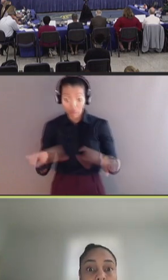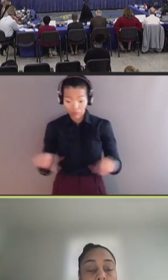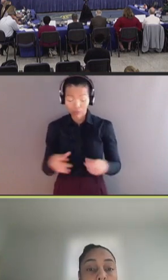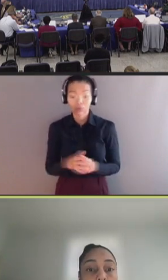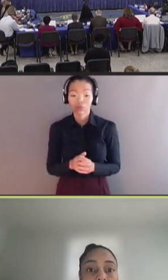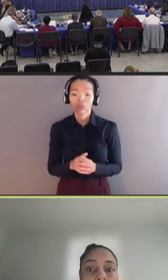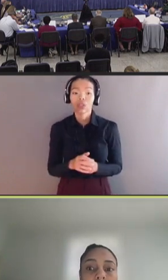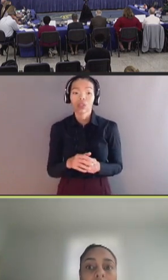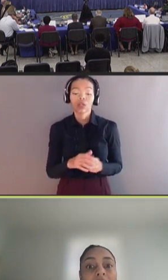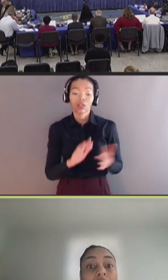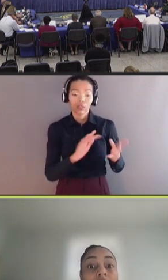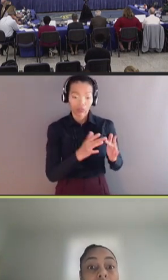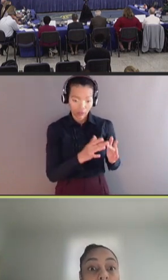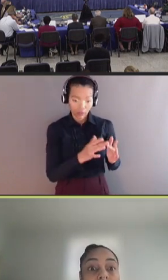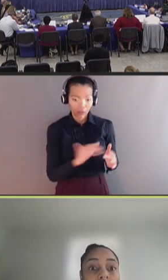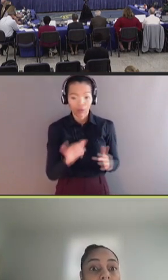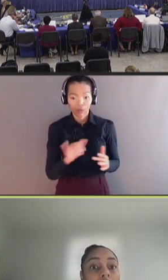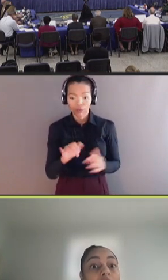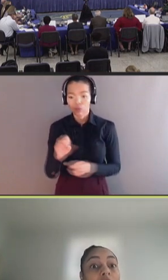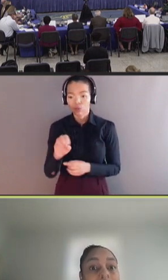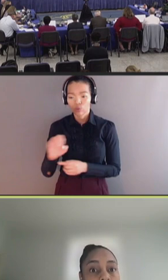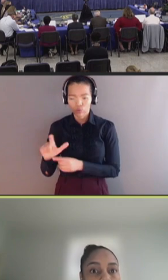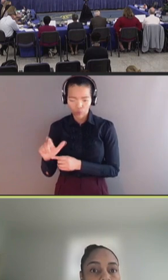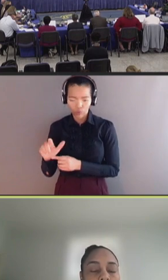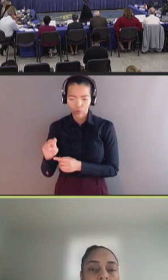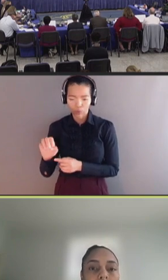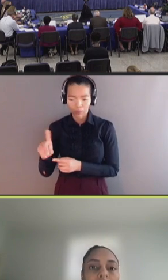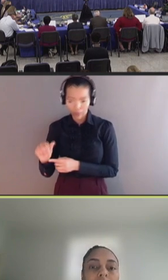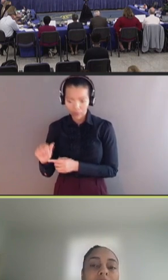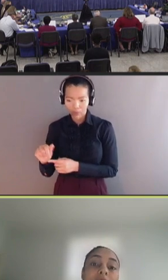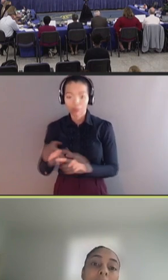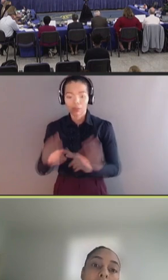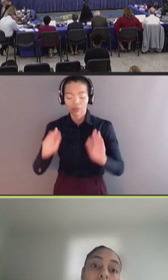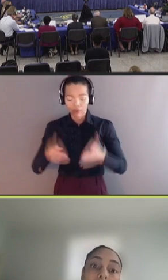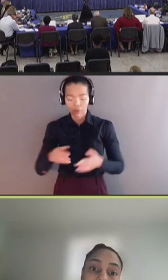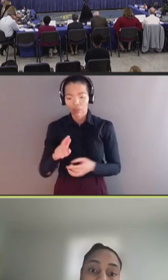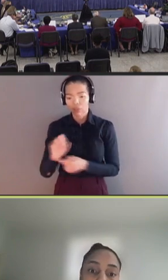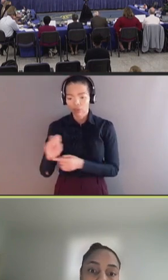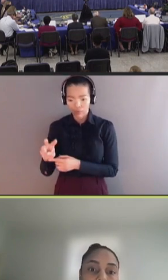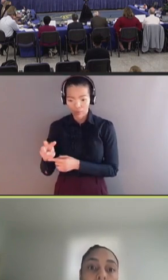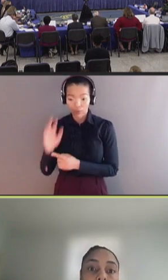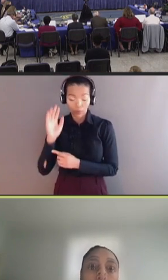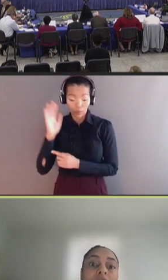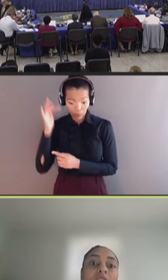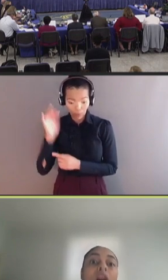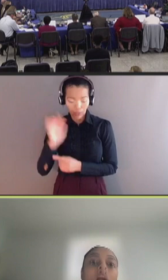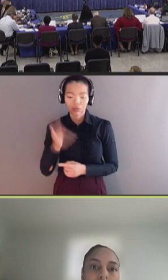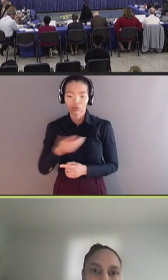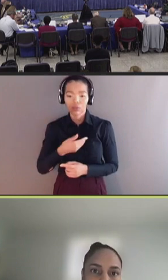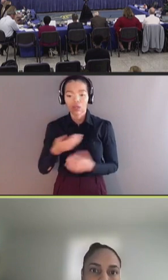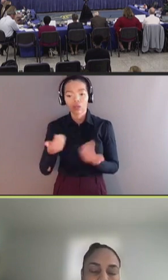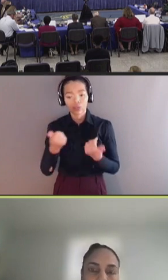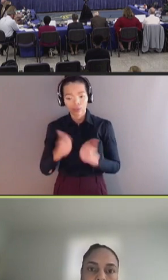social only and focus on RSV. Because it is our attempt to cultivate confidence,